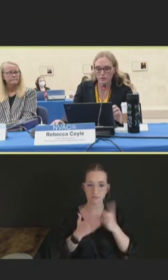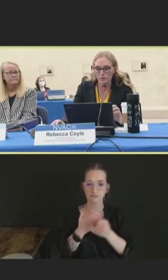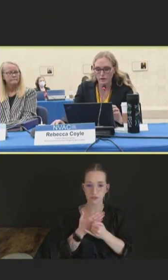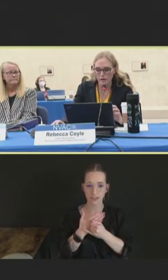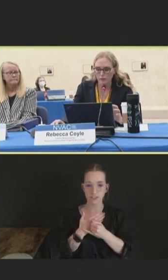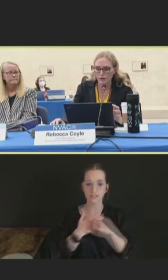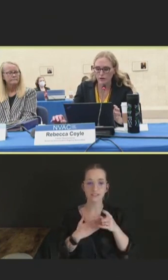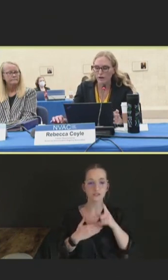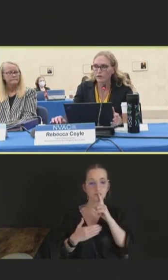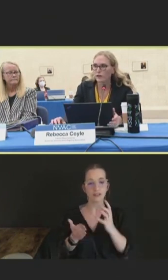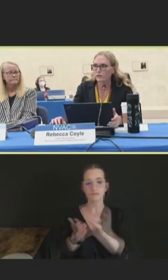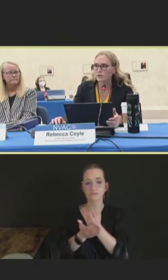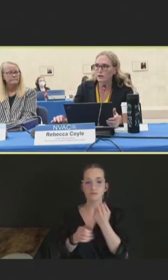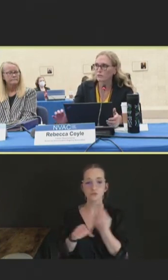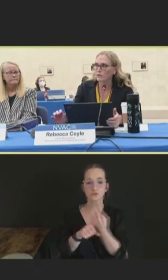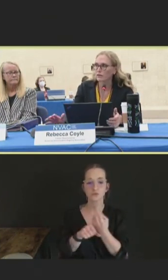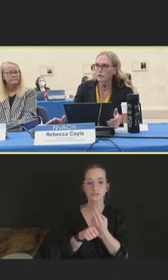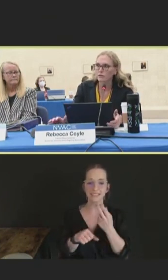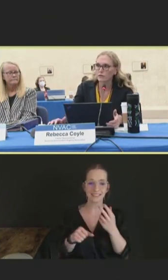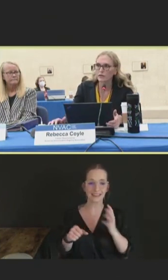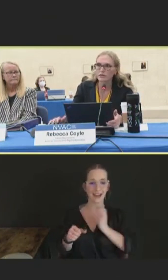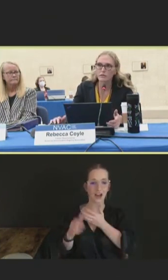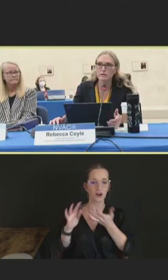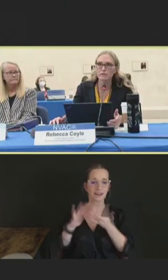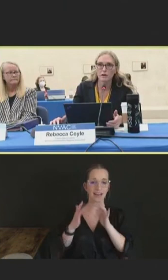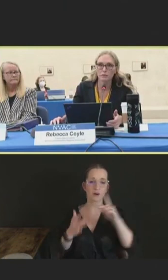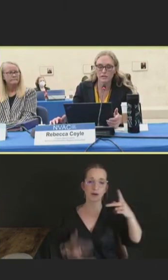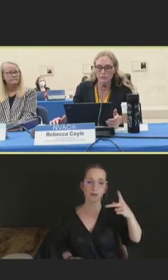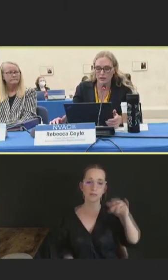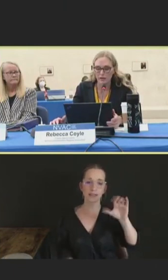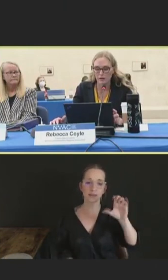PCORI network out there, which probably many of you are familiar, maybe even participating with.